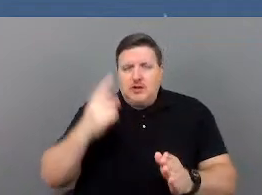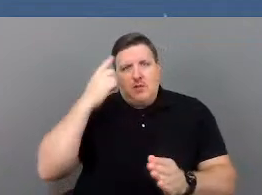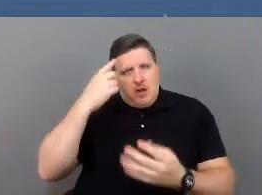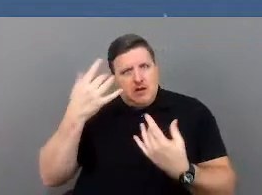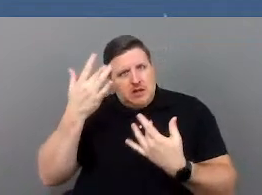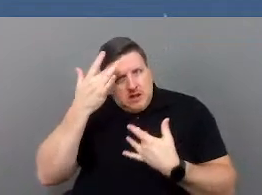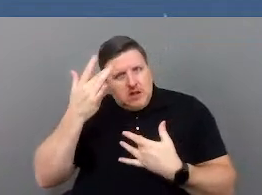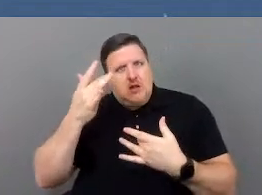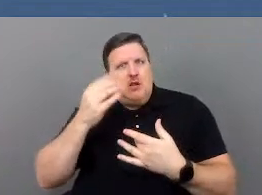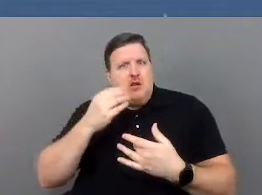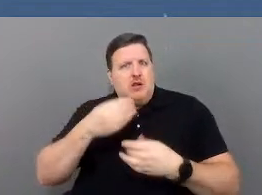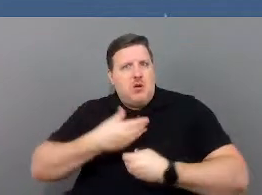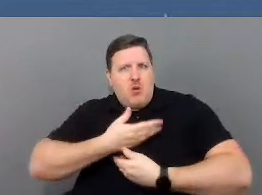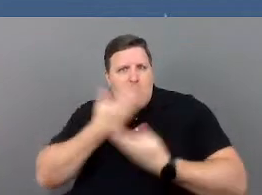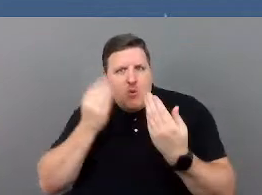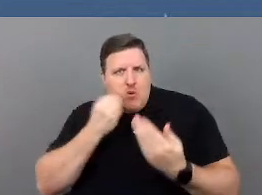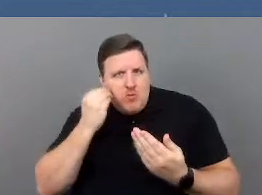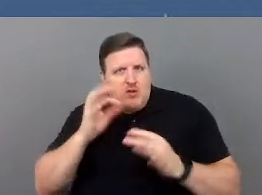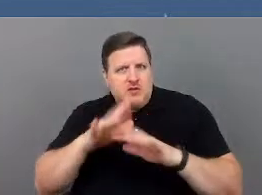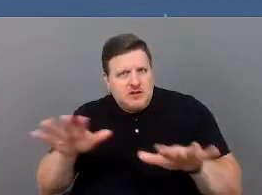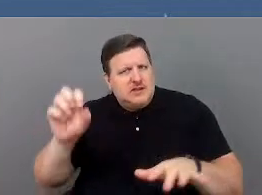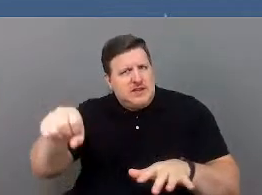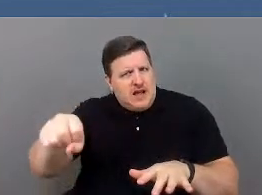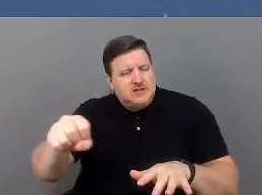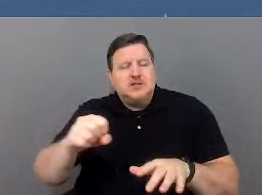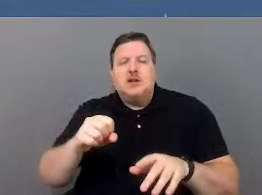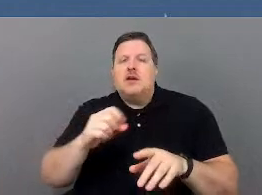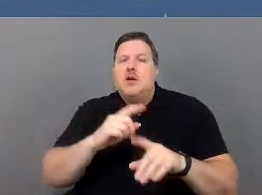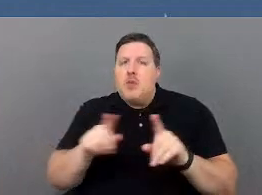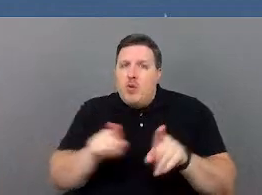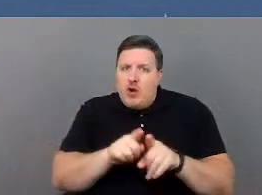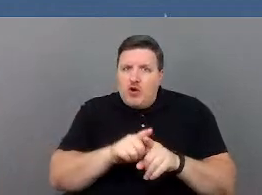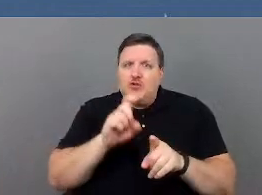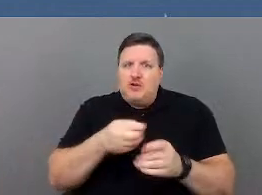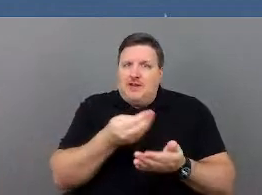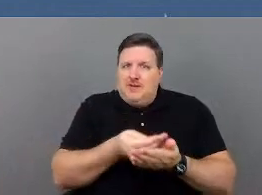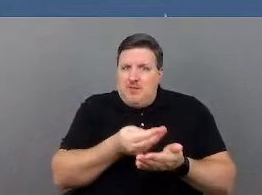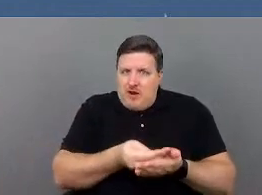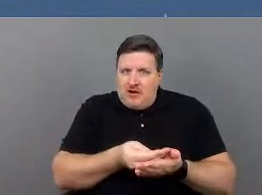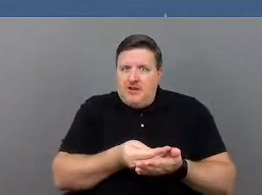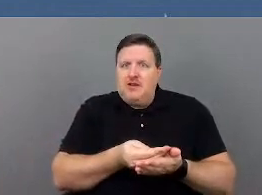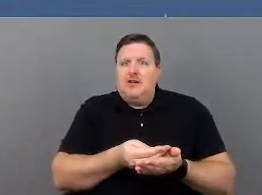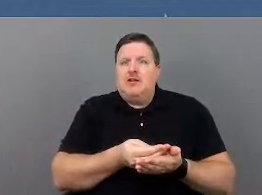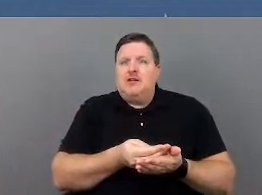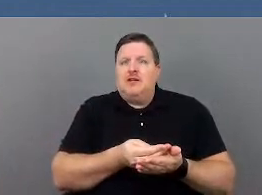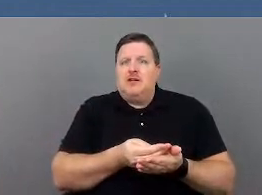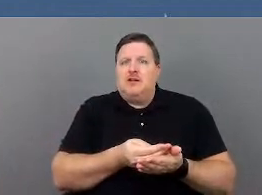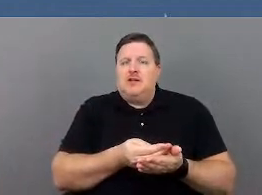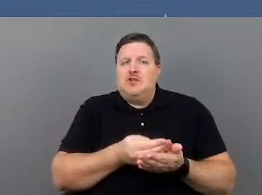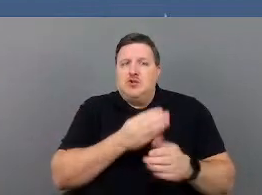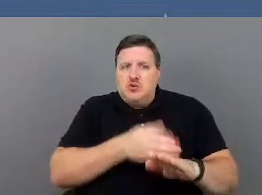MONEY TO IMPLEMENT POLICE REFORM. THANK YOU. [ALARM] ≫ COUNCIL PRESIDENT